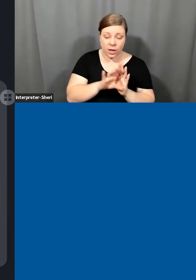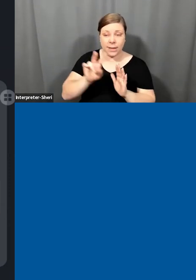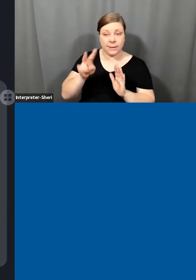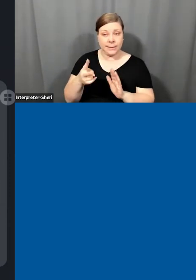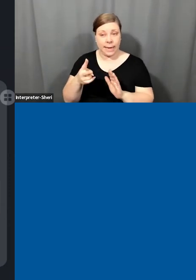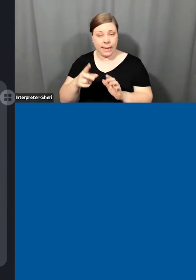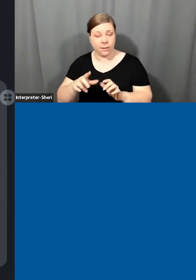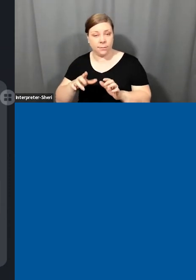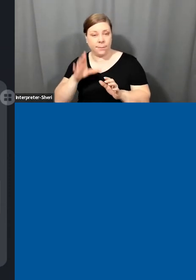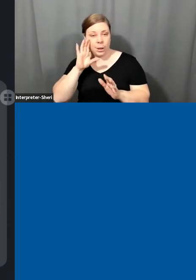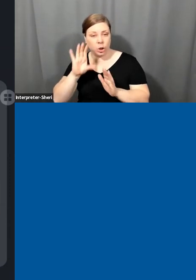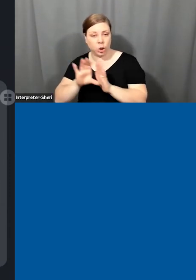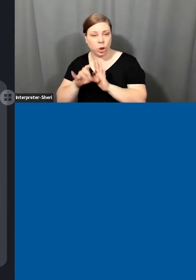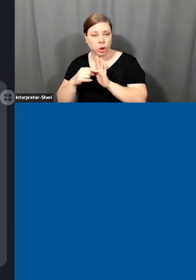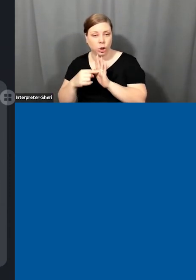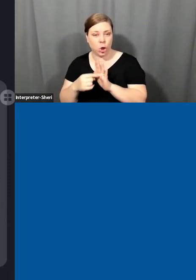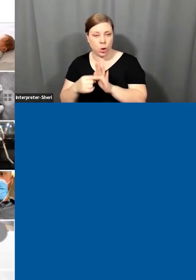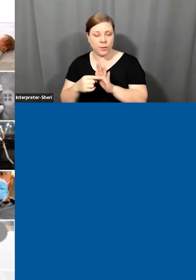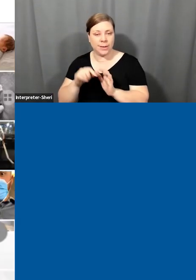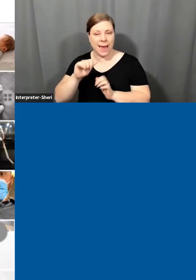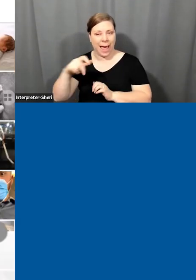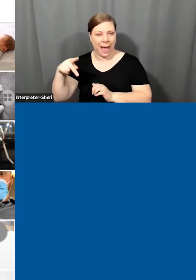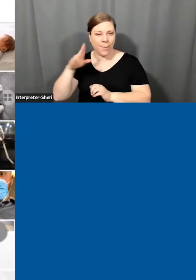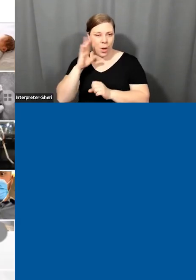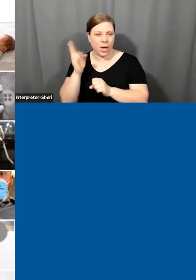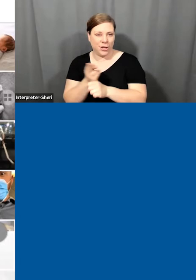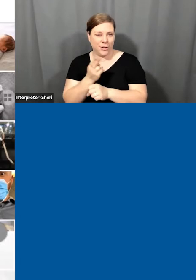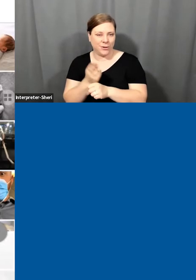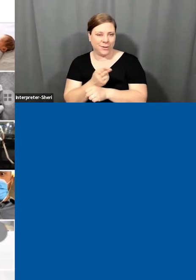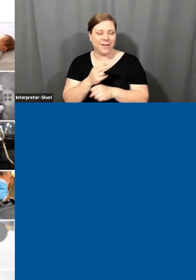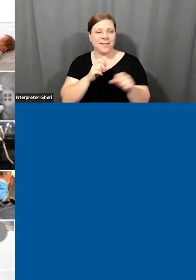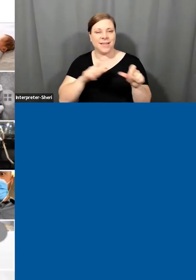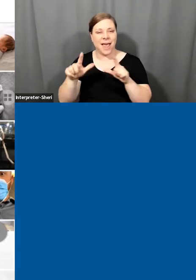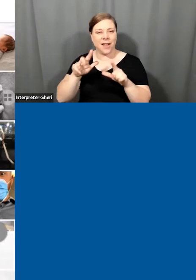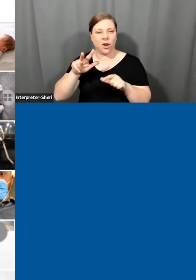is highlighting the app we're gonna use. Slide 34. I have four screenshots here.